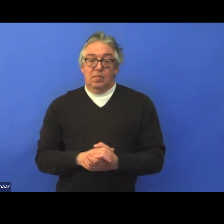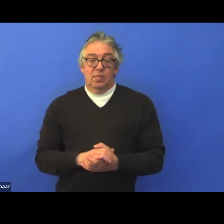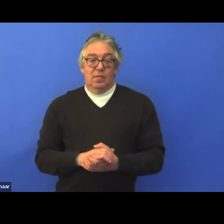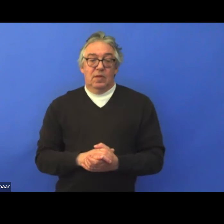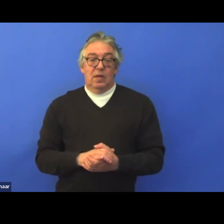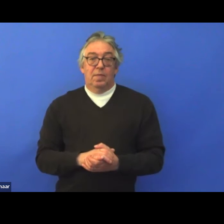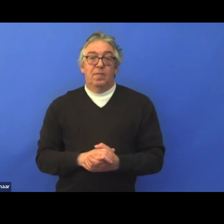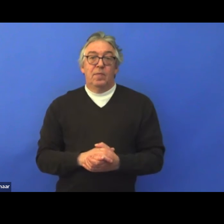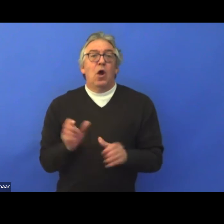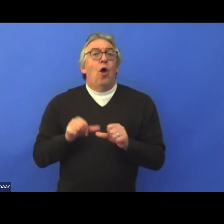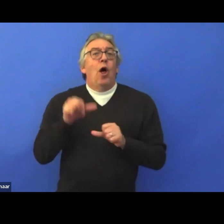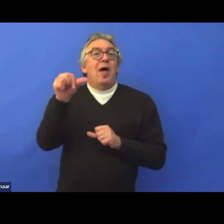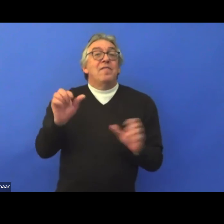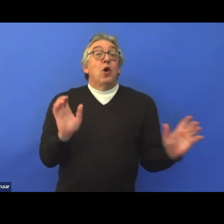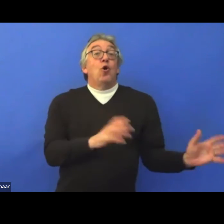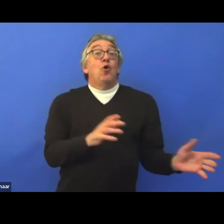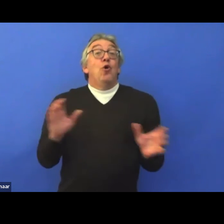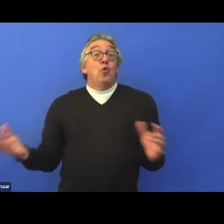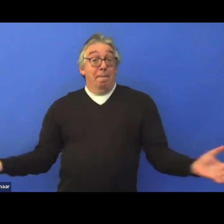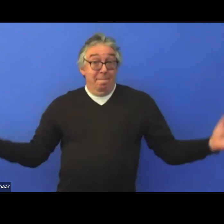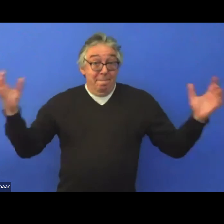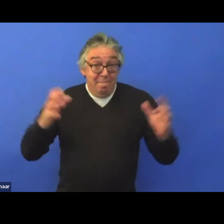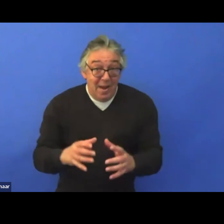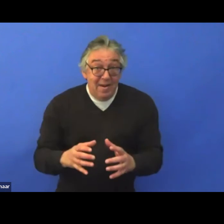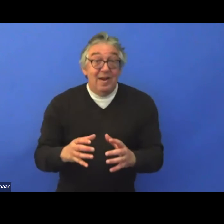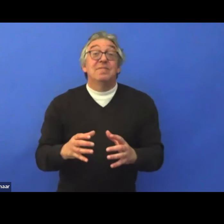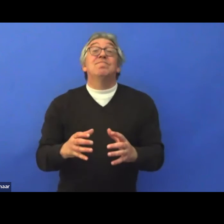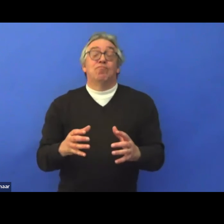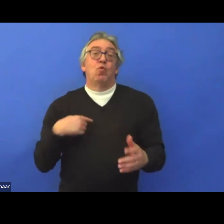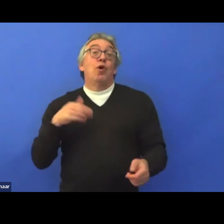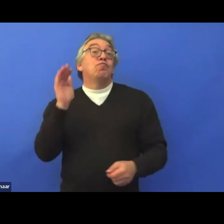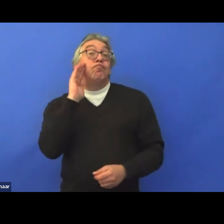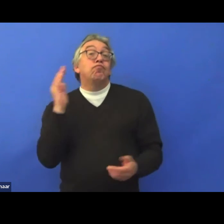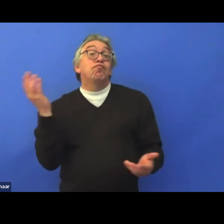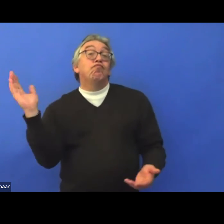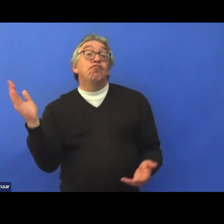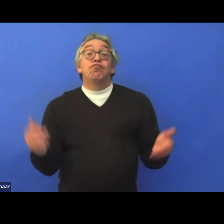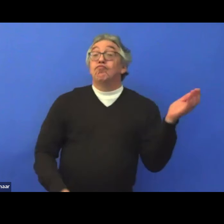and explain the choices you have there. The breakout room session should open now.